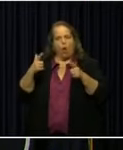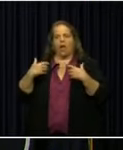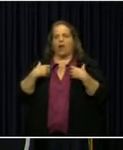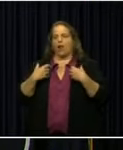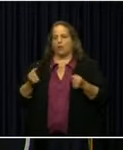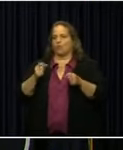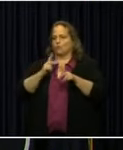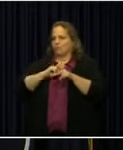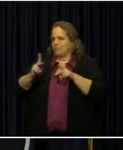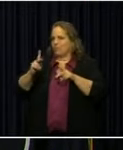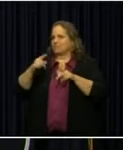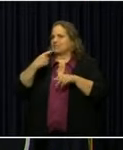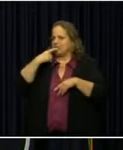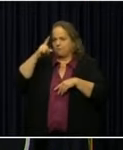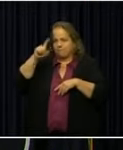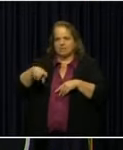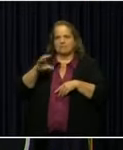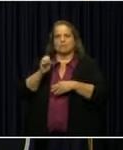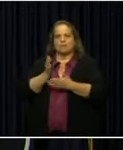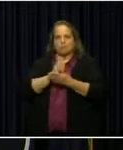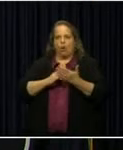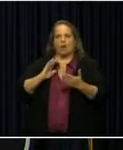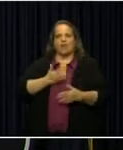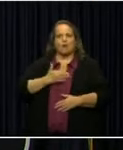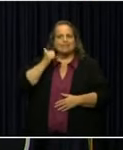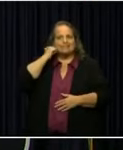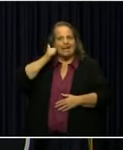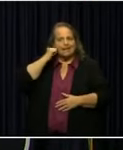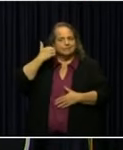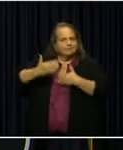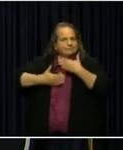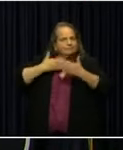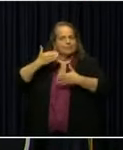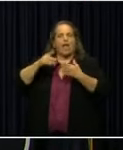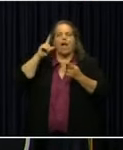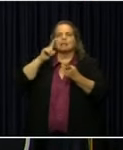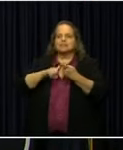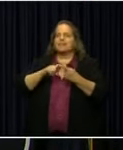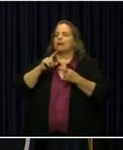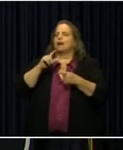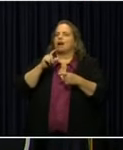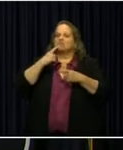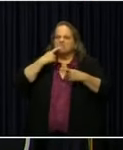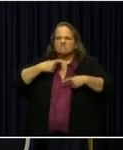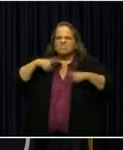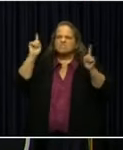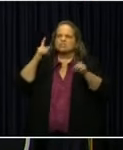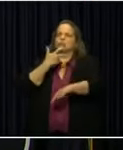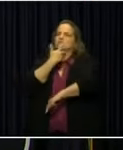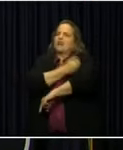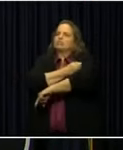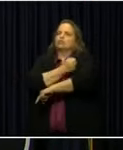TO MAKES THAT POSSIBLE. THAT'S NO CURRENTLY POSSIBLE. WE'RE WORKING TOWARDS IT BUT WE'RE AT NO THERE. A COUPLE THINGS WE'VE TALKED